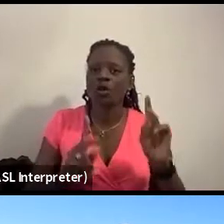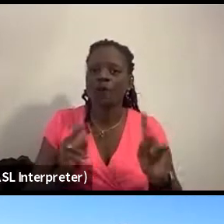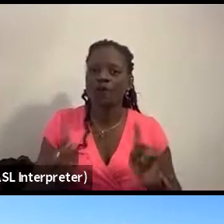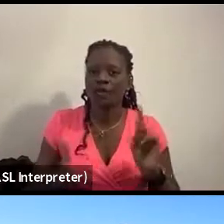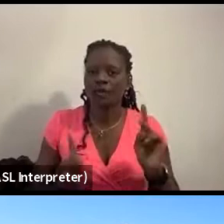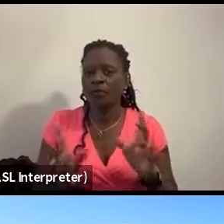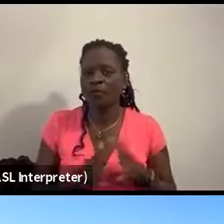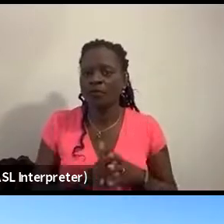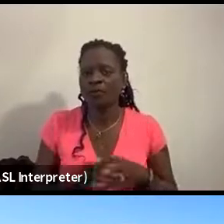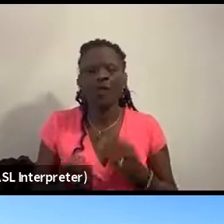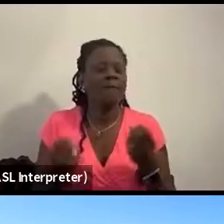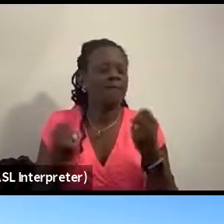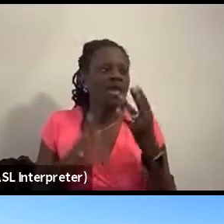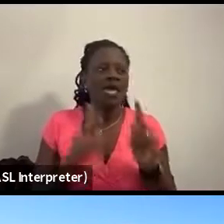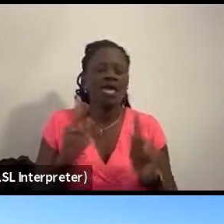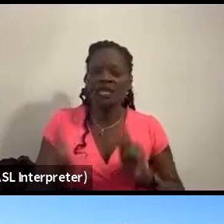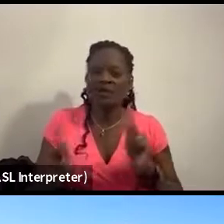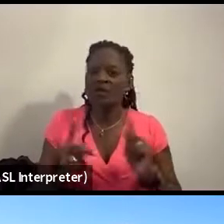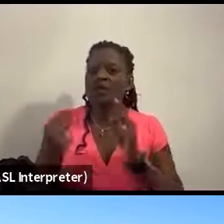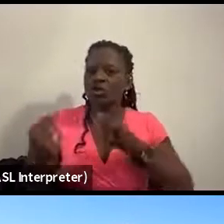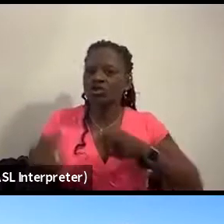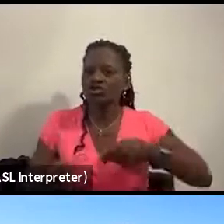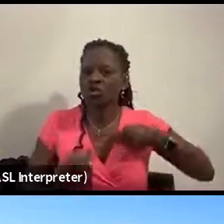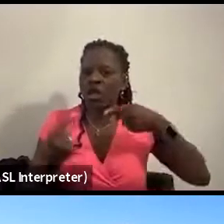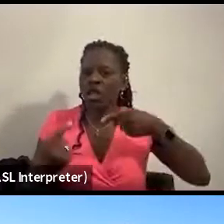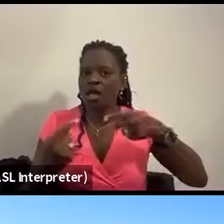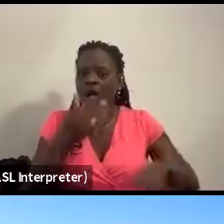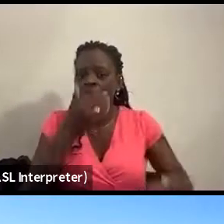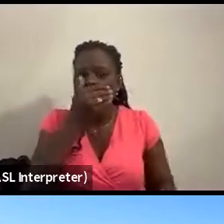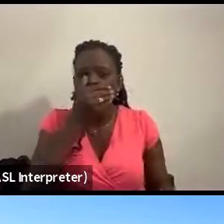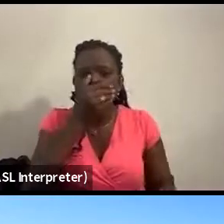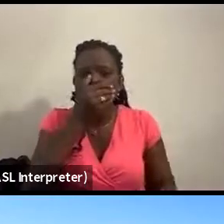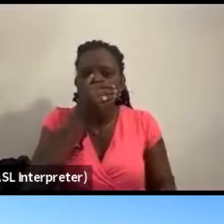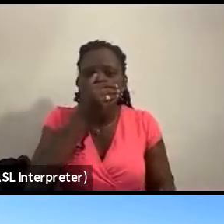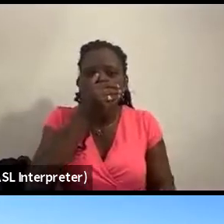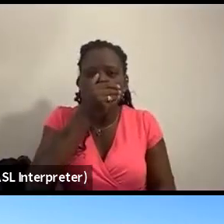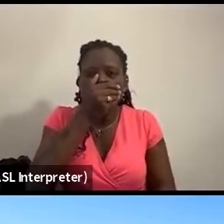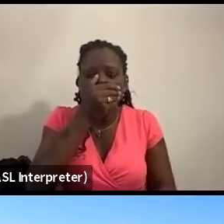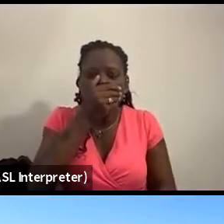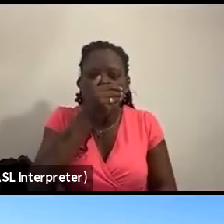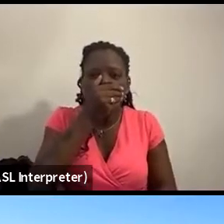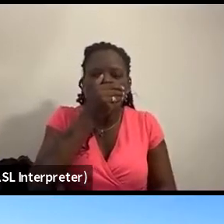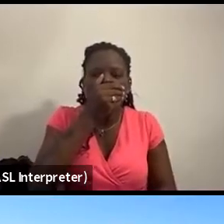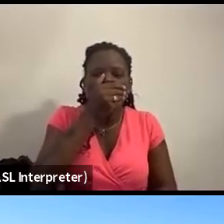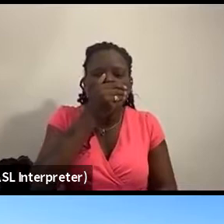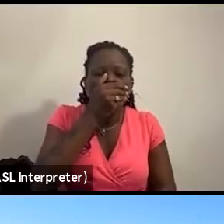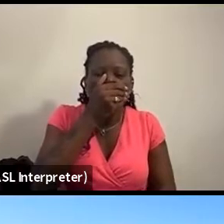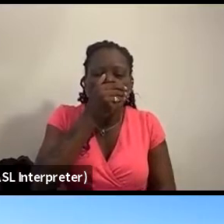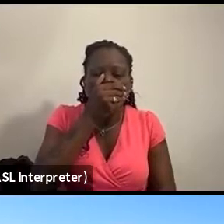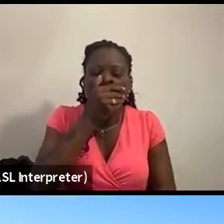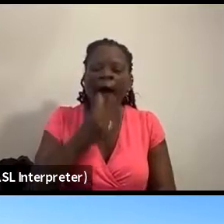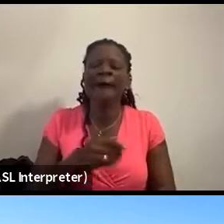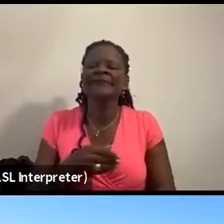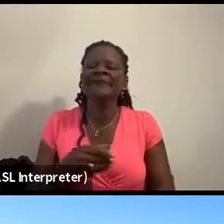struggling to hear that anybody's sick in whatever circumstances ever. But I do really feel like when you're. Talking about the safety of these